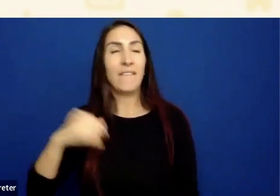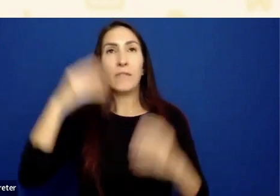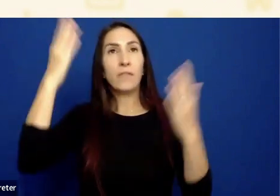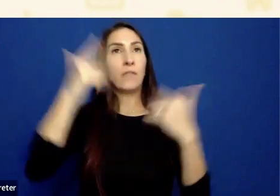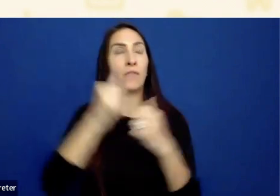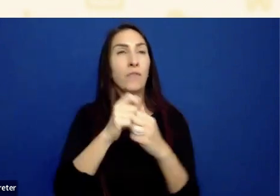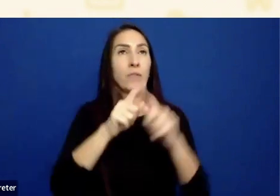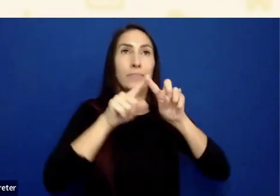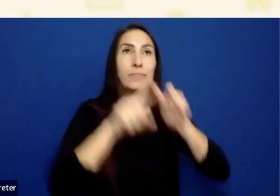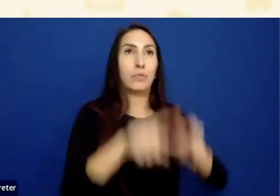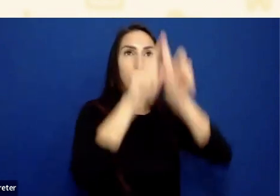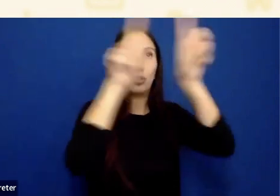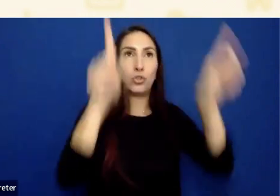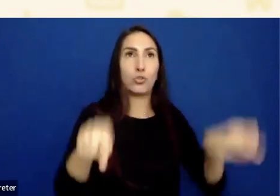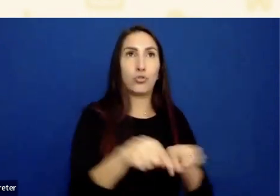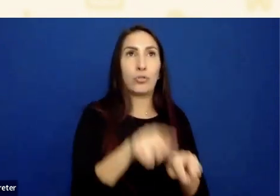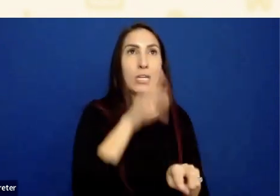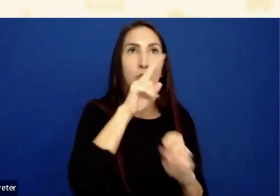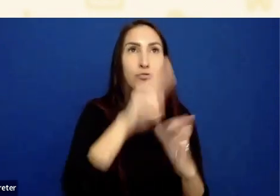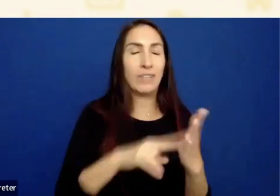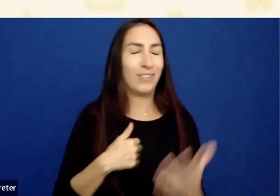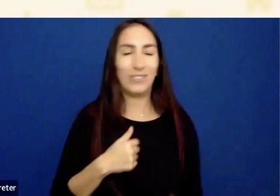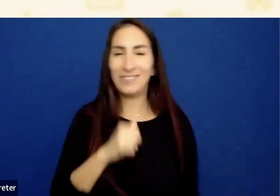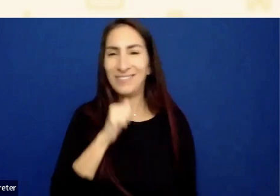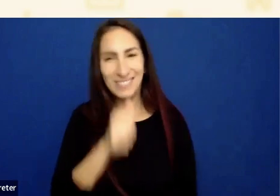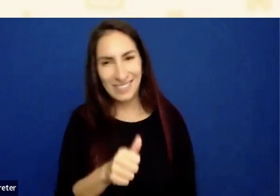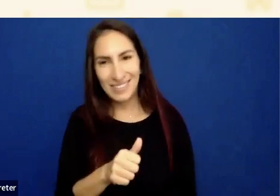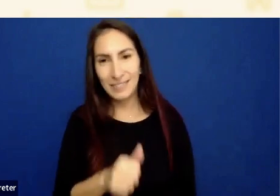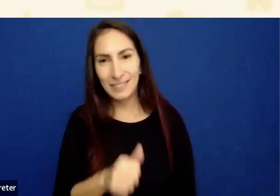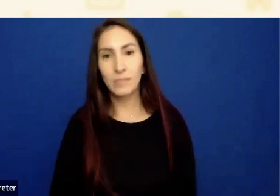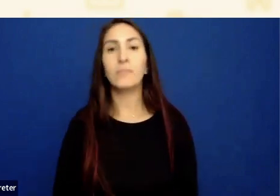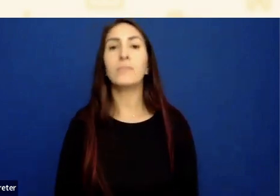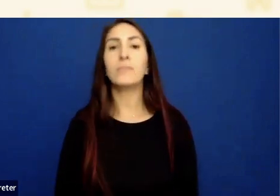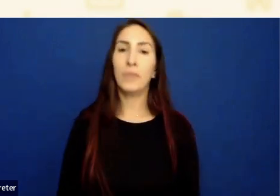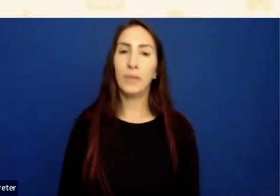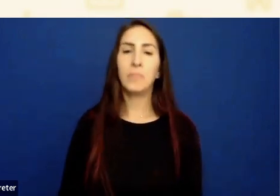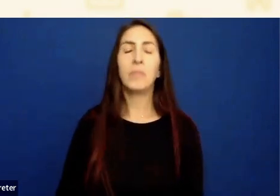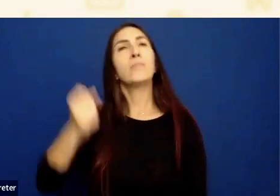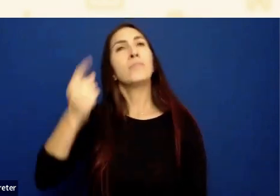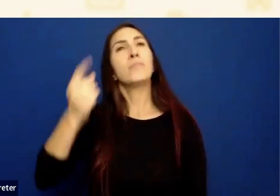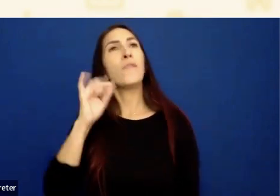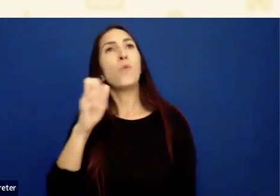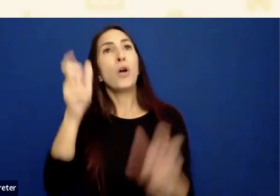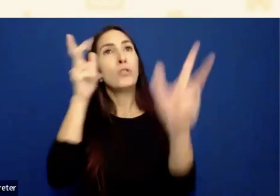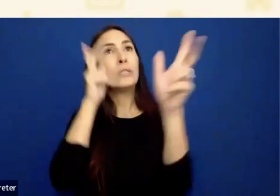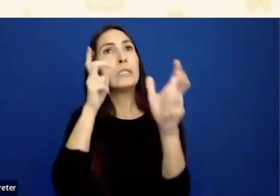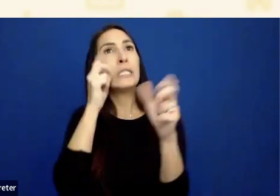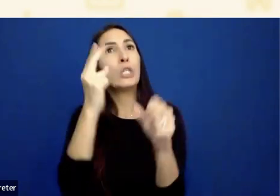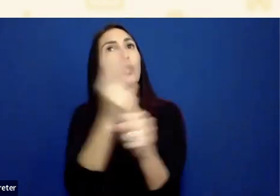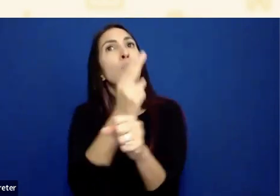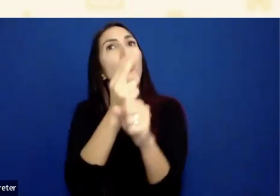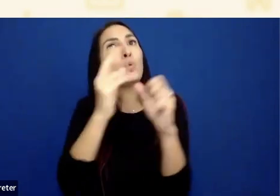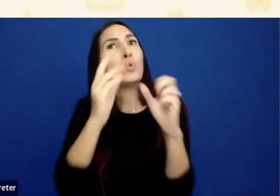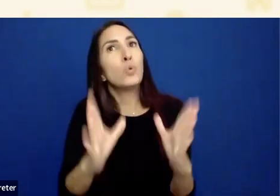even if you were just a seeing keyboard-only user, that you would also encounter an issue.